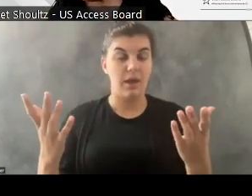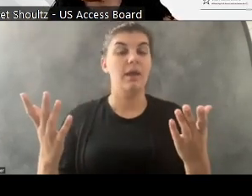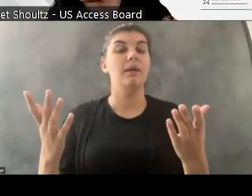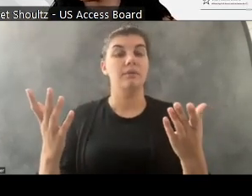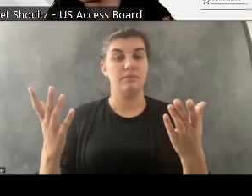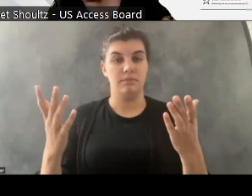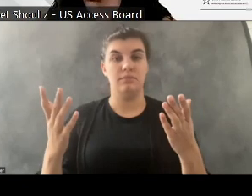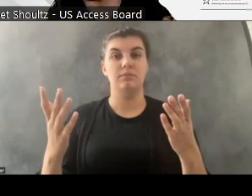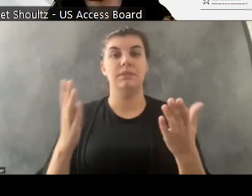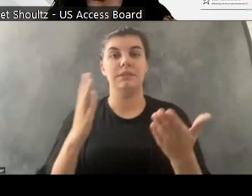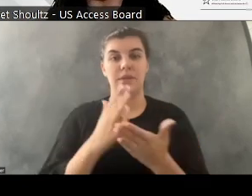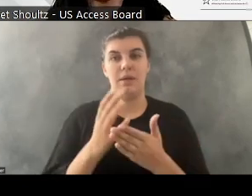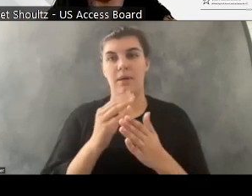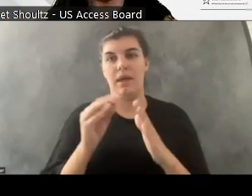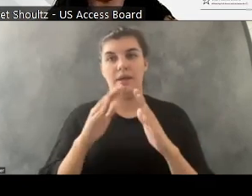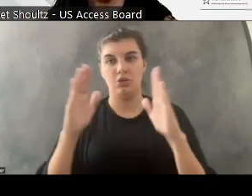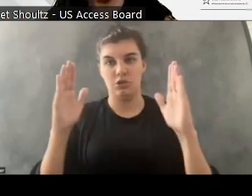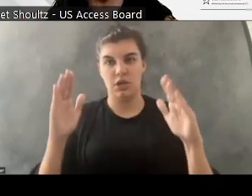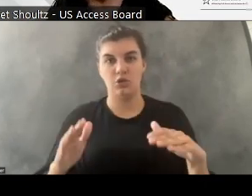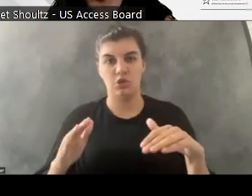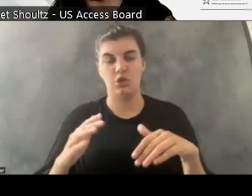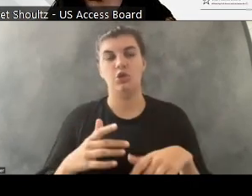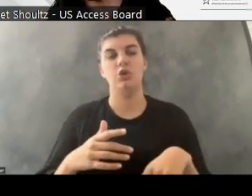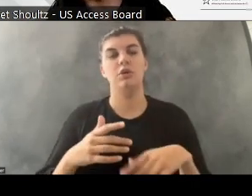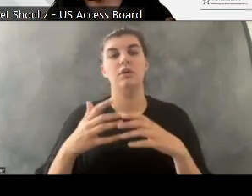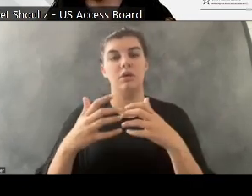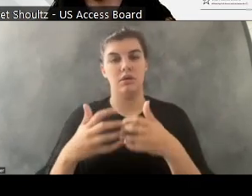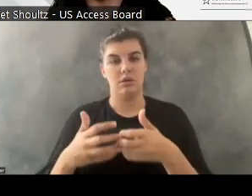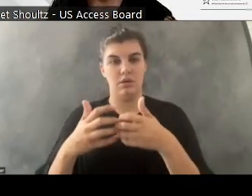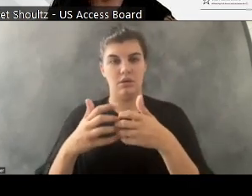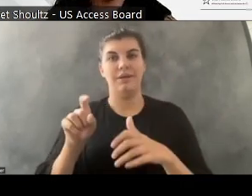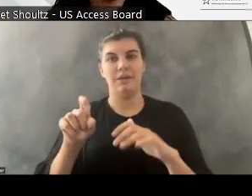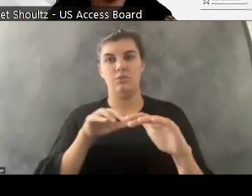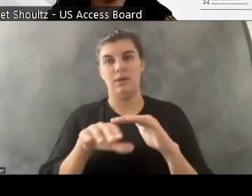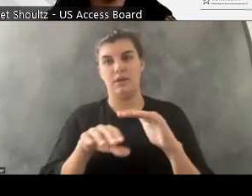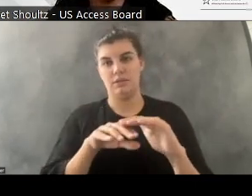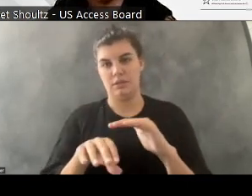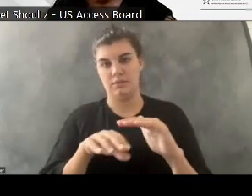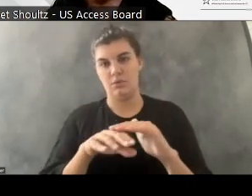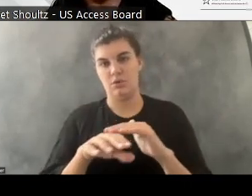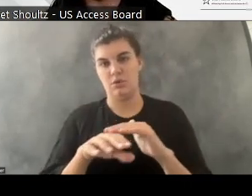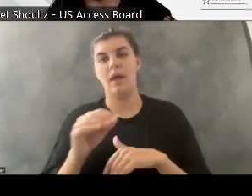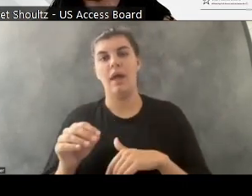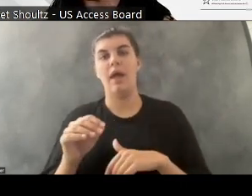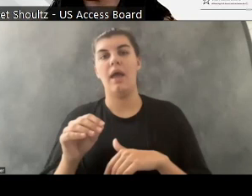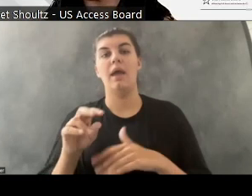transit stops and transit shelters, fare vending machines need to be accessible. And for them to be